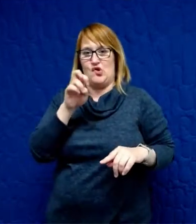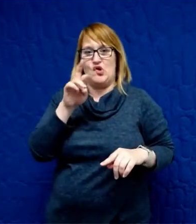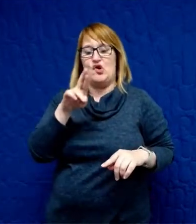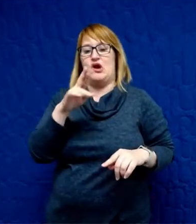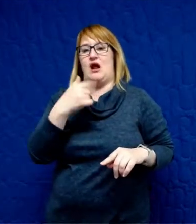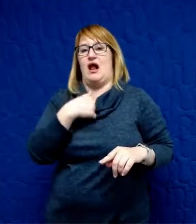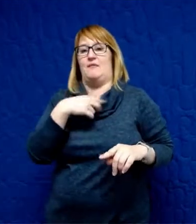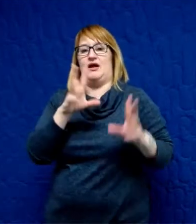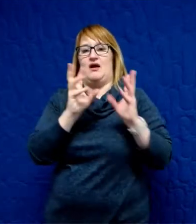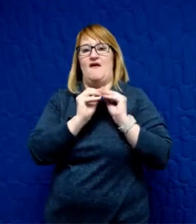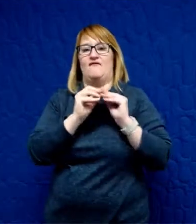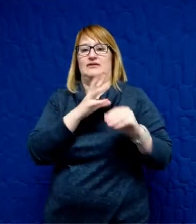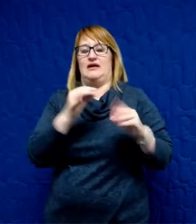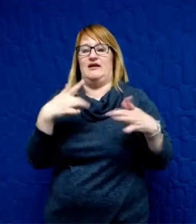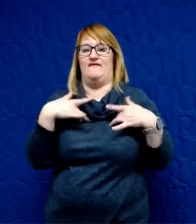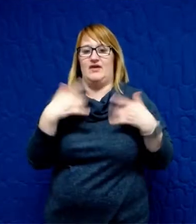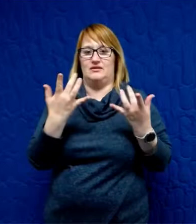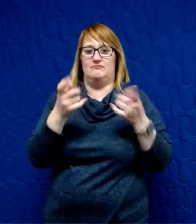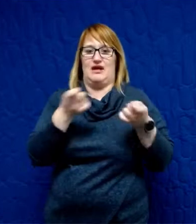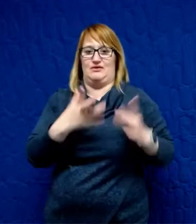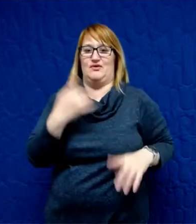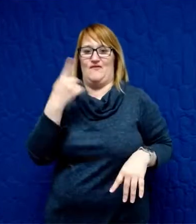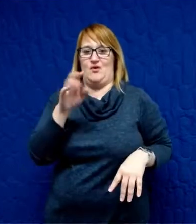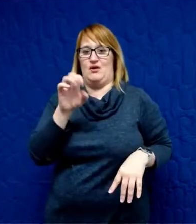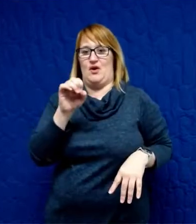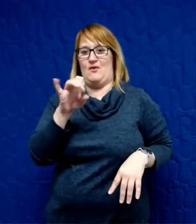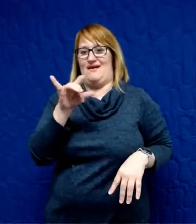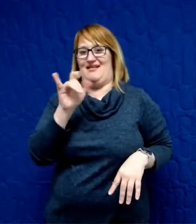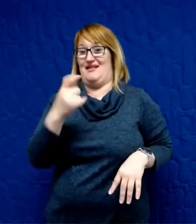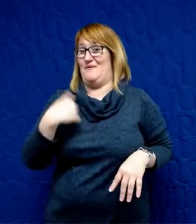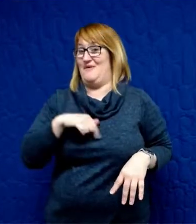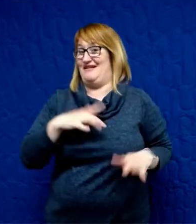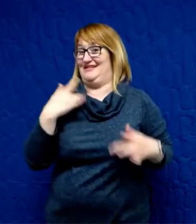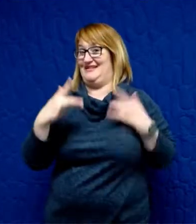Manager for OCALI. We're really excited to get your questions today so